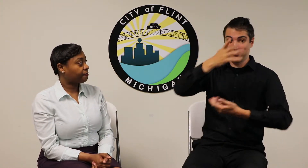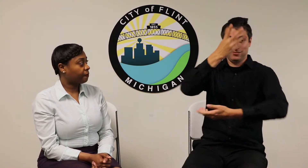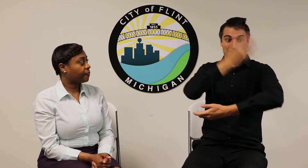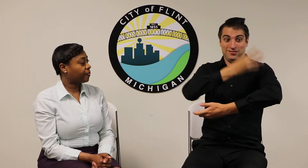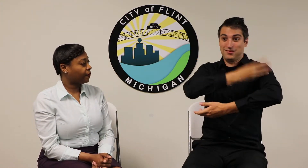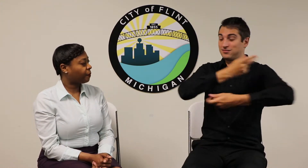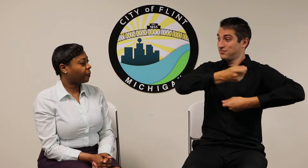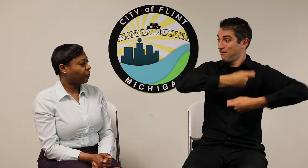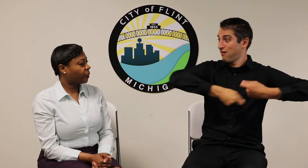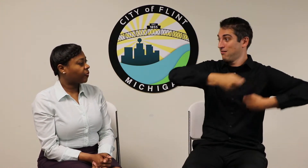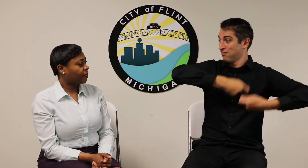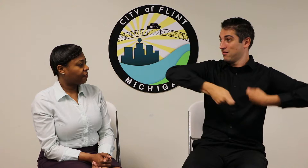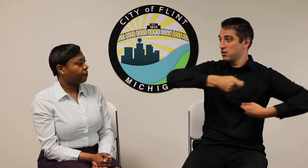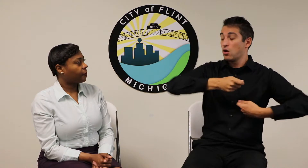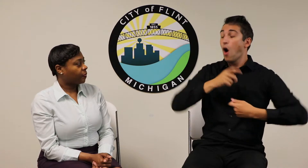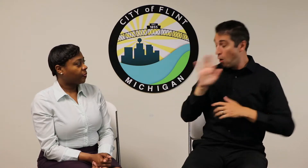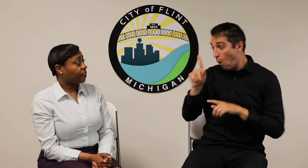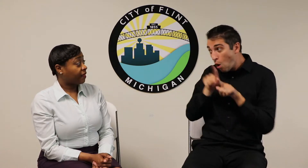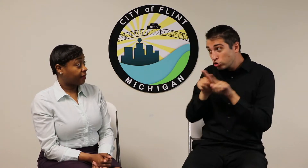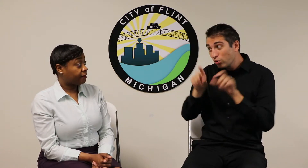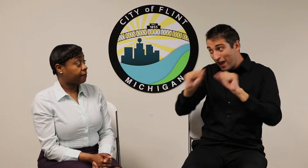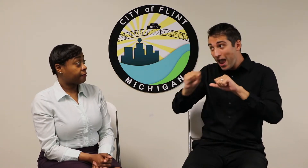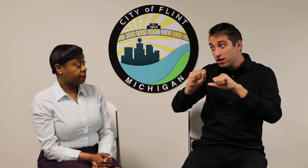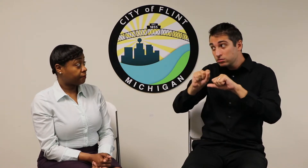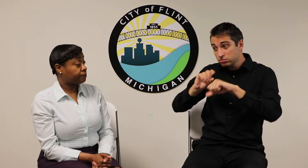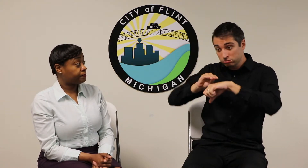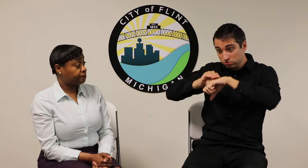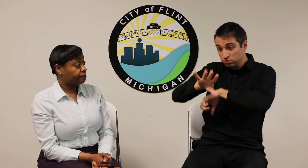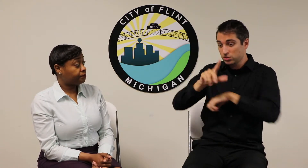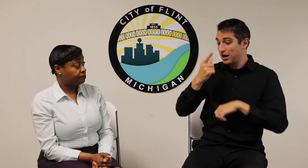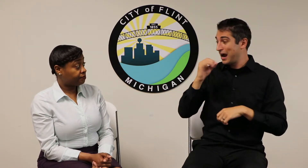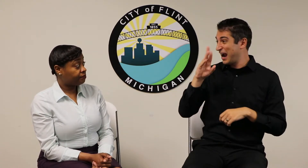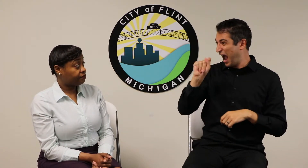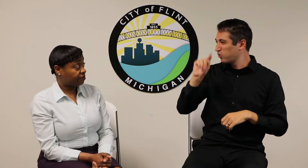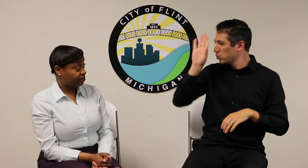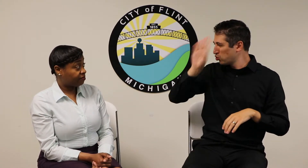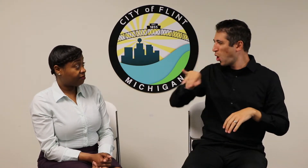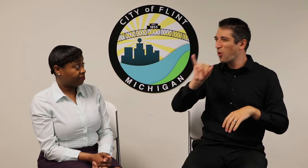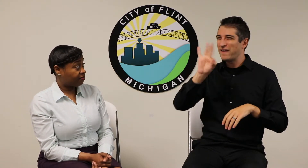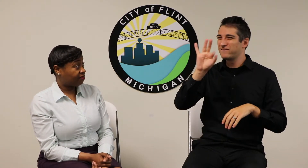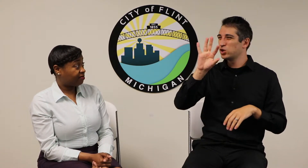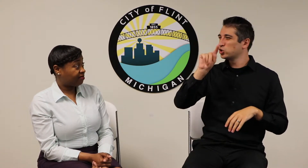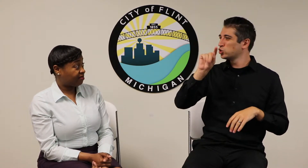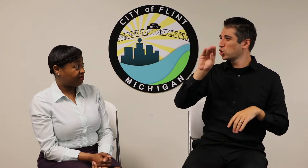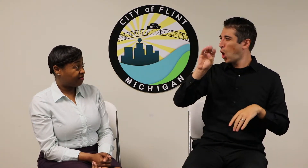it can cause gout that painful big toe that you can't even lay a sheet on. So